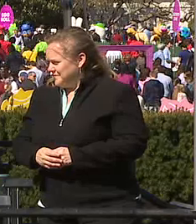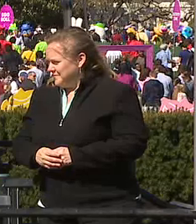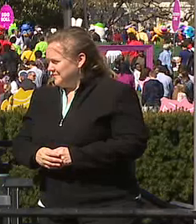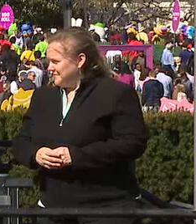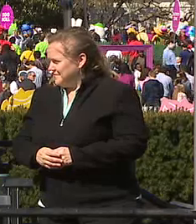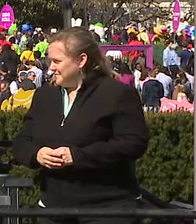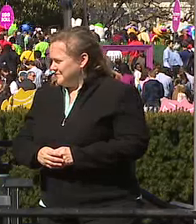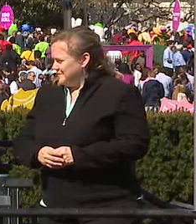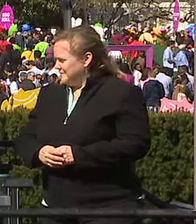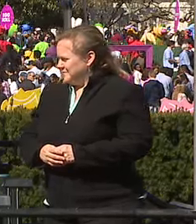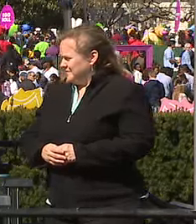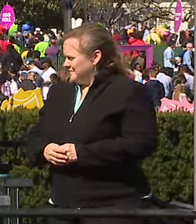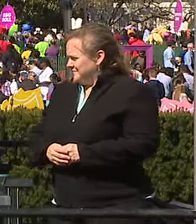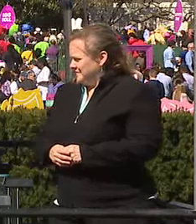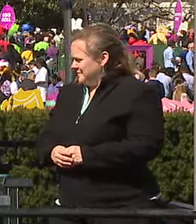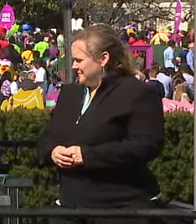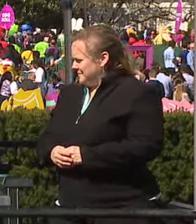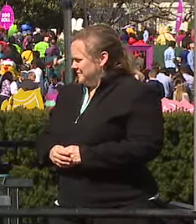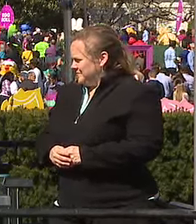Cool.